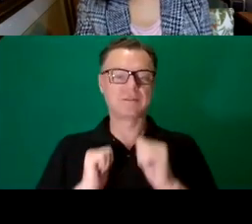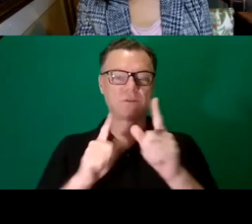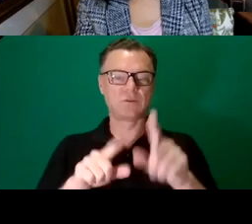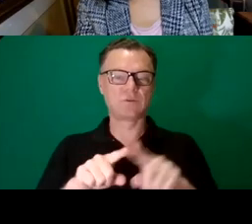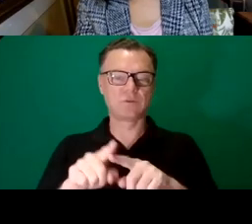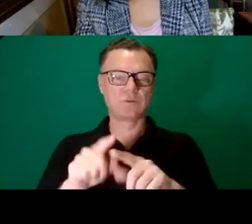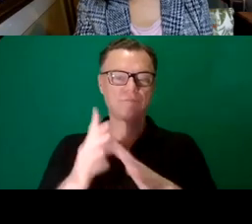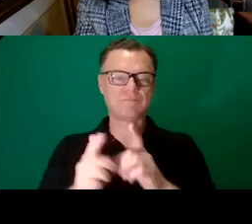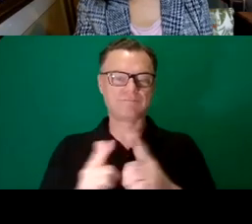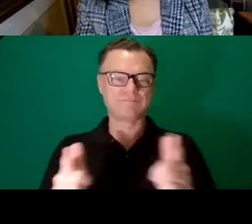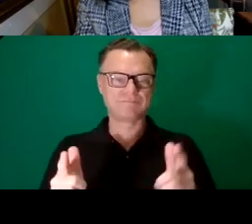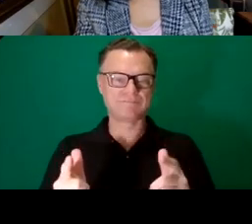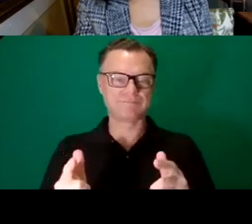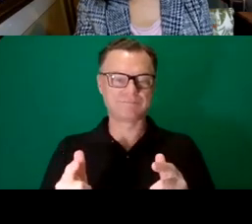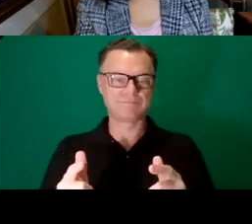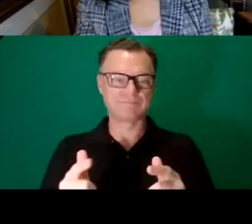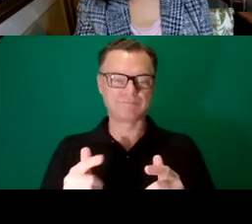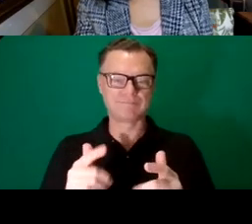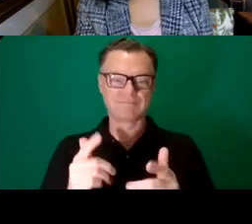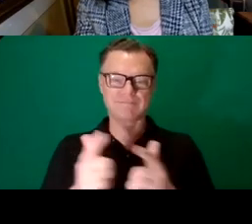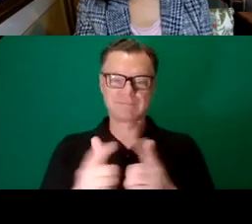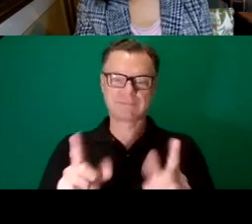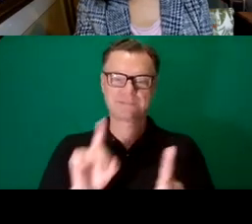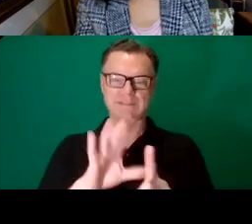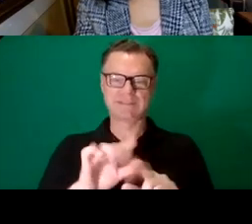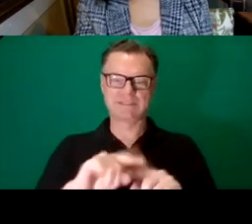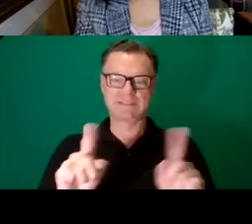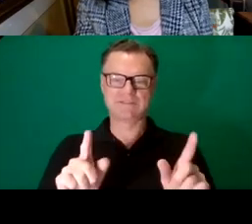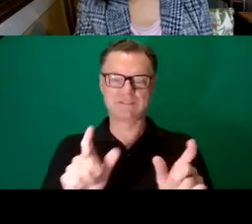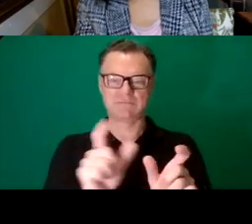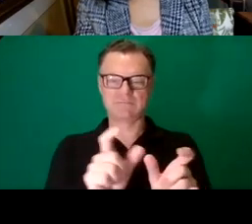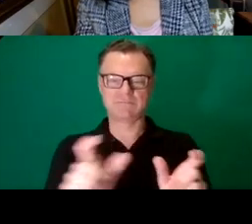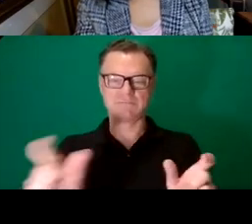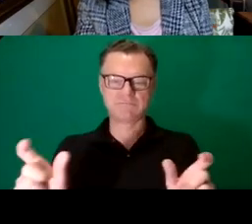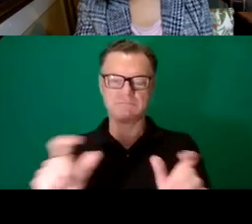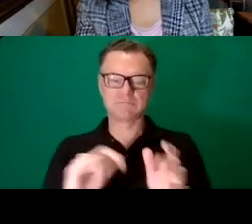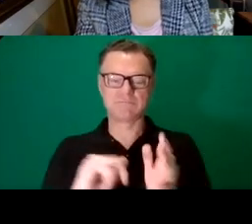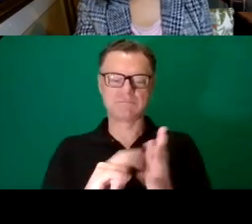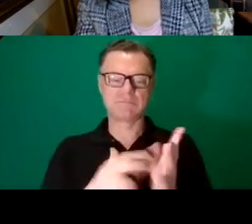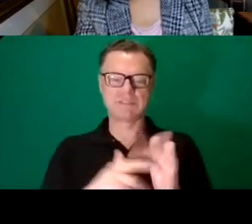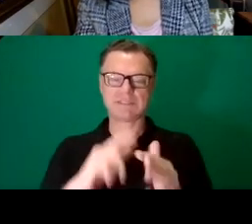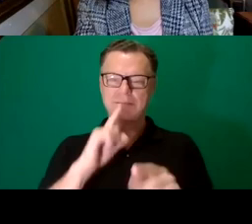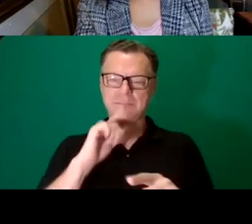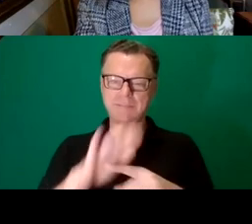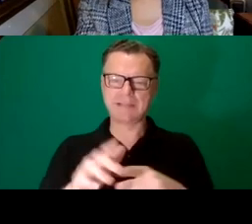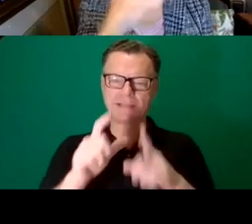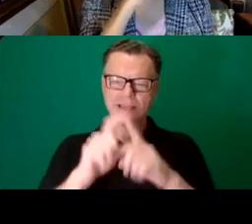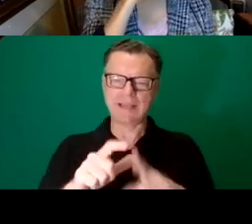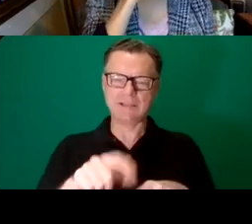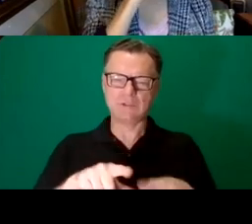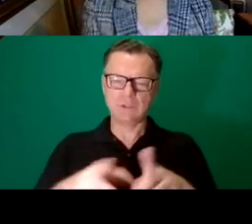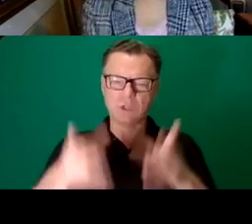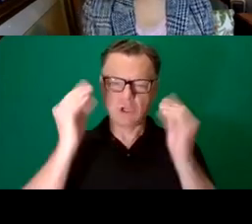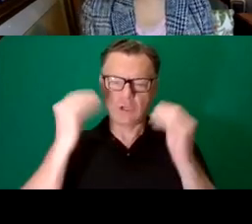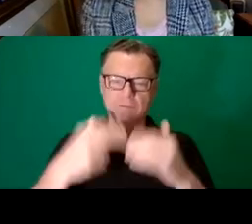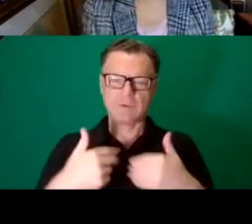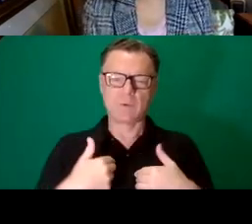language that it is a language with grammar and syntax and it's bloody hard to learn, like it's really challenging.